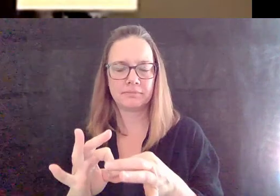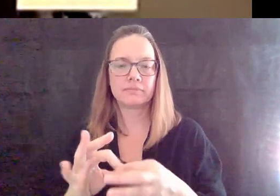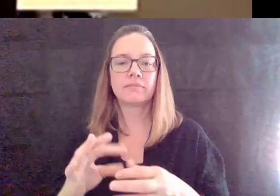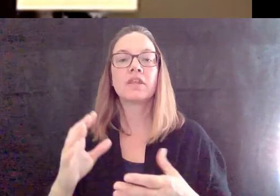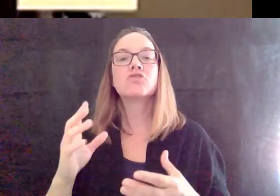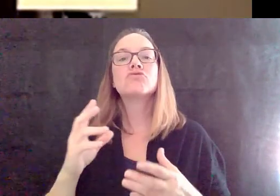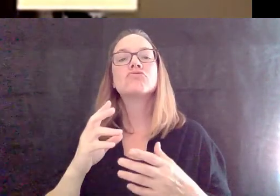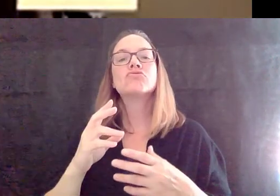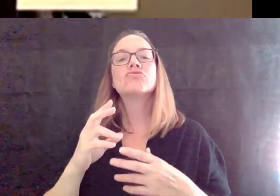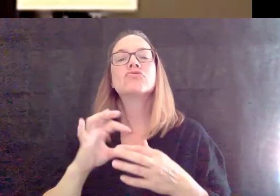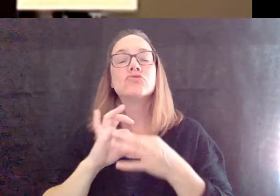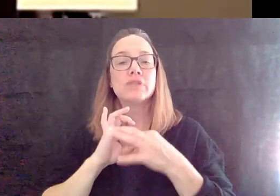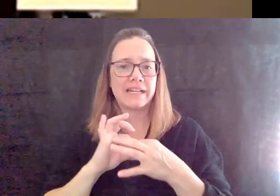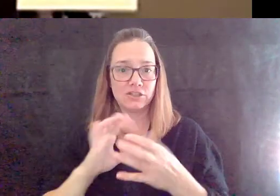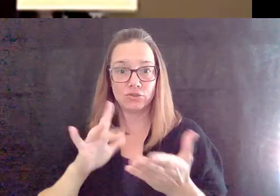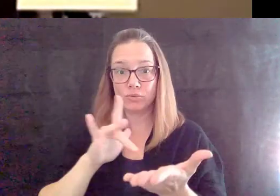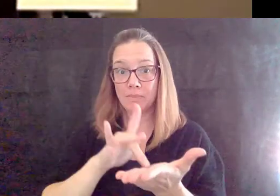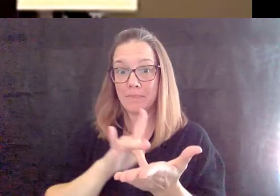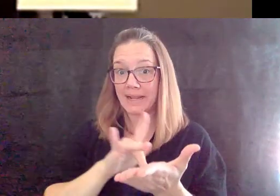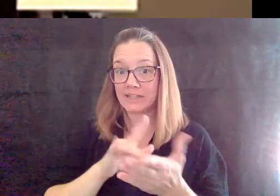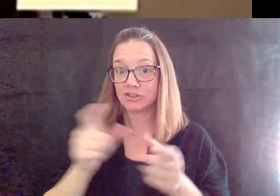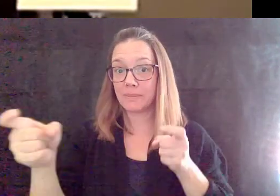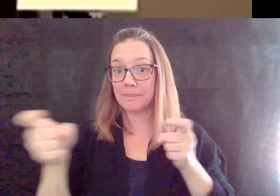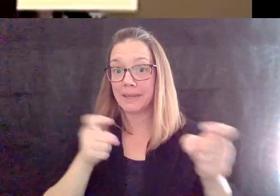In terms of medication management, you know,